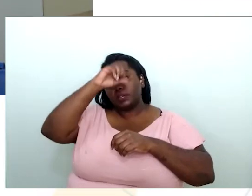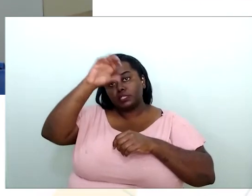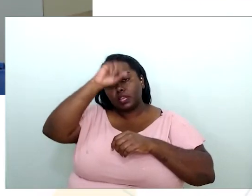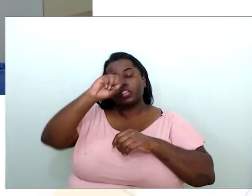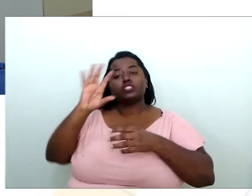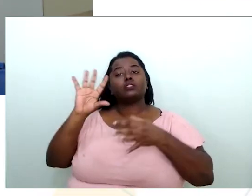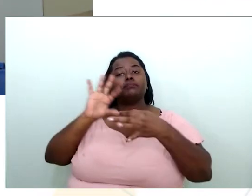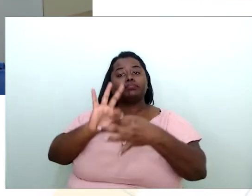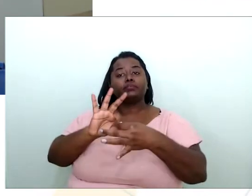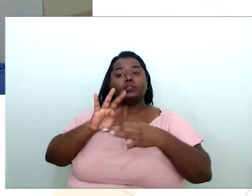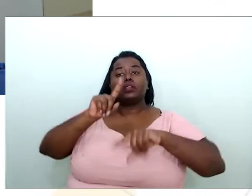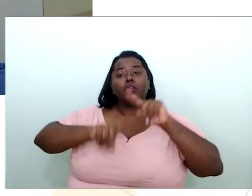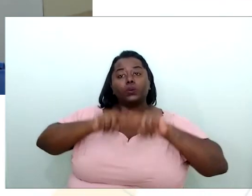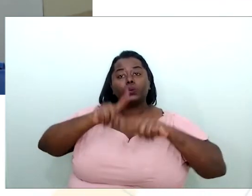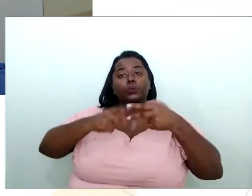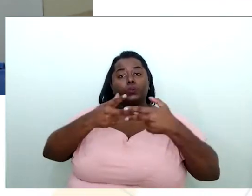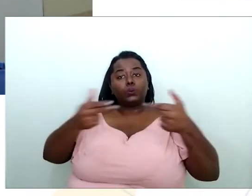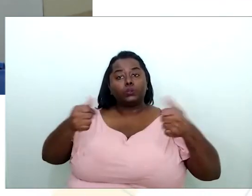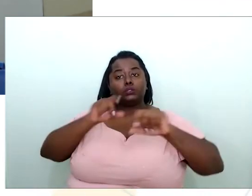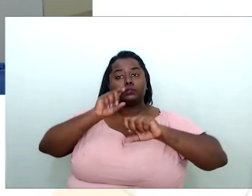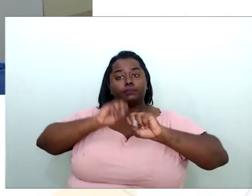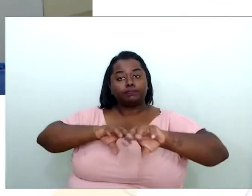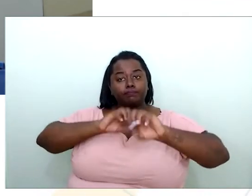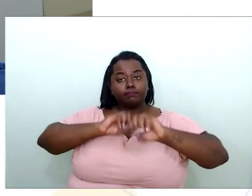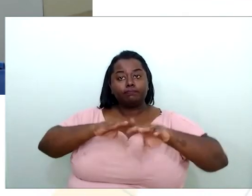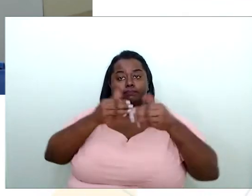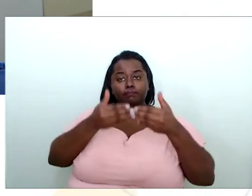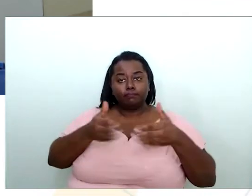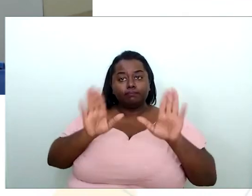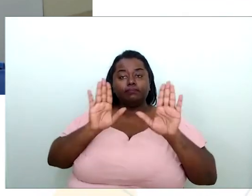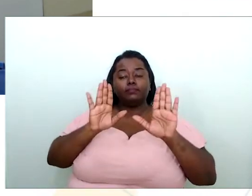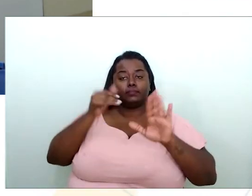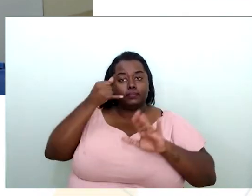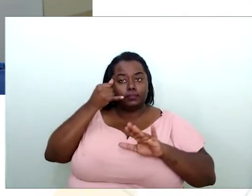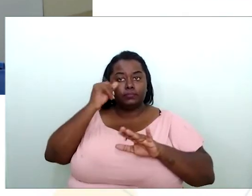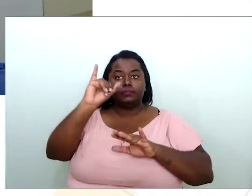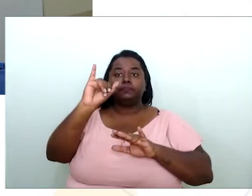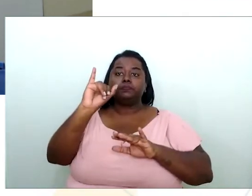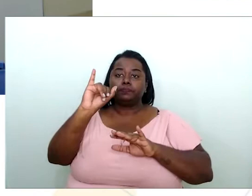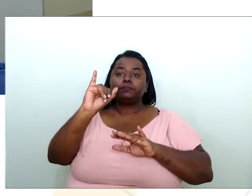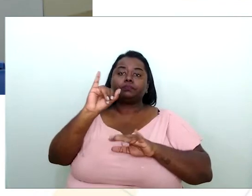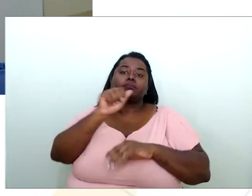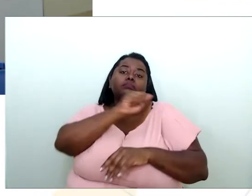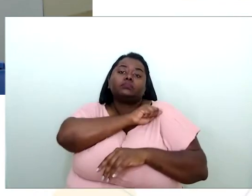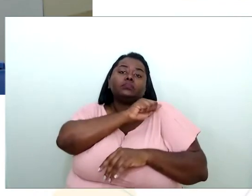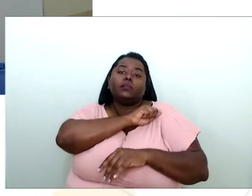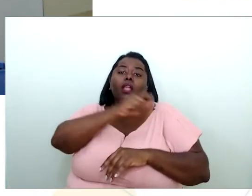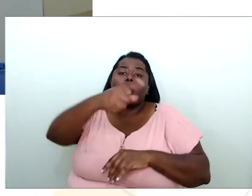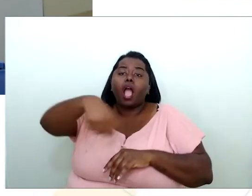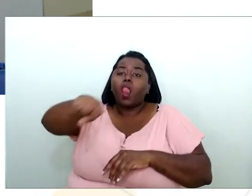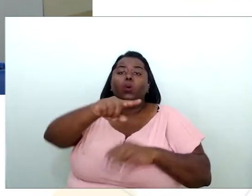integrating the open educational resources so that we we don't throw our